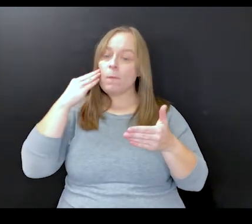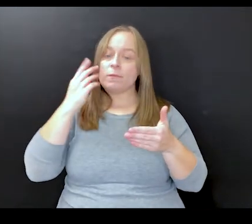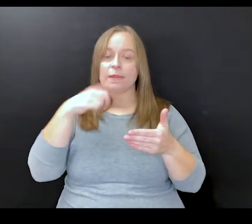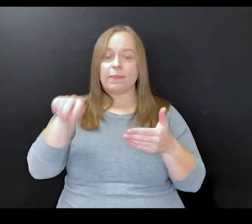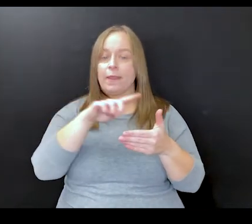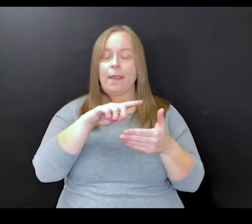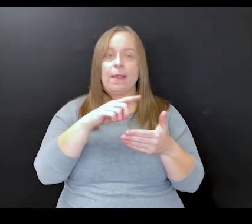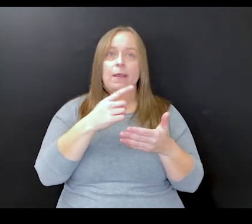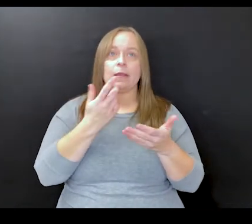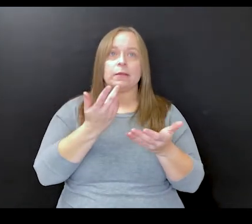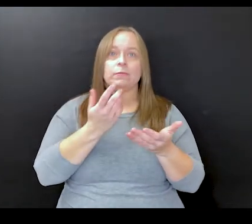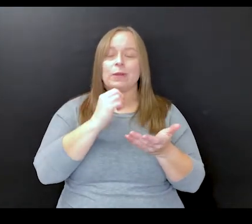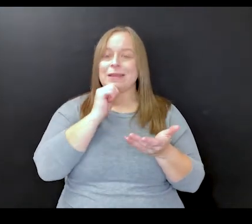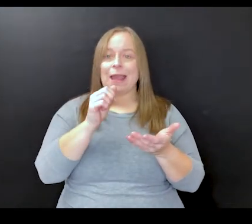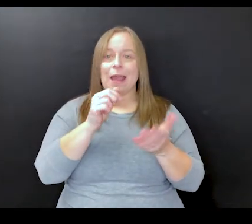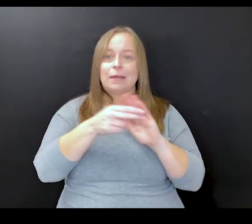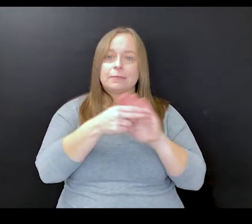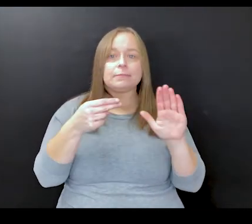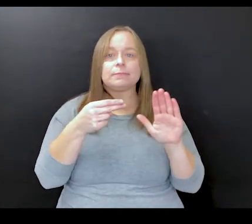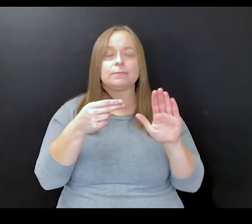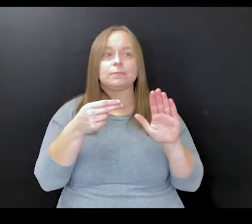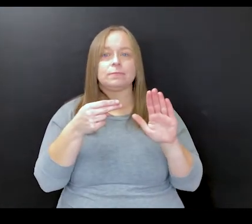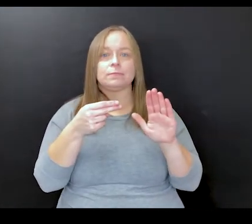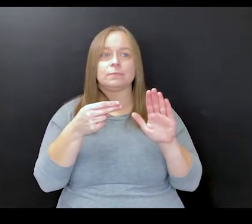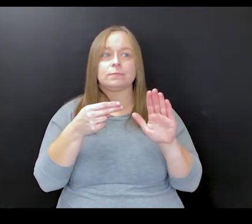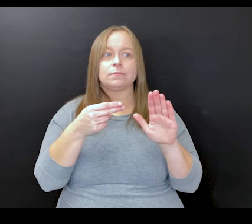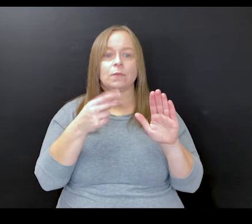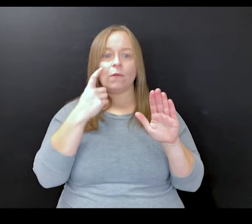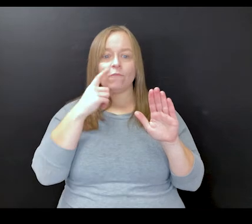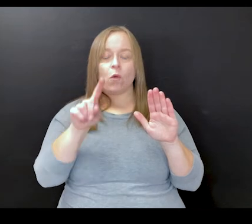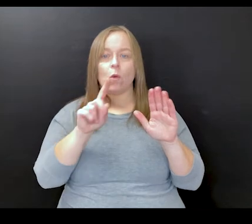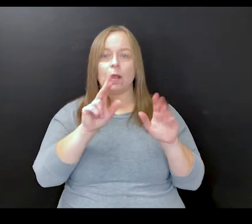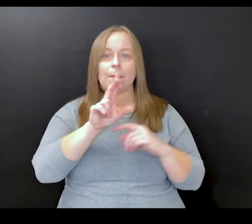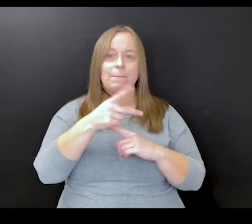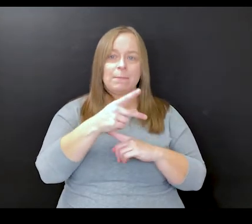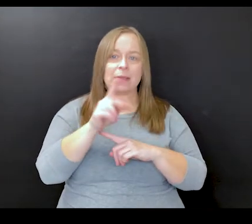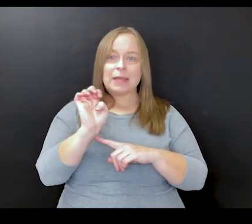they were not designated for PPE necessary to ensure